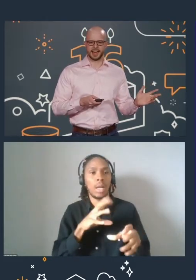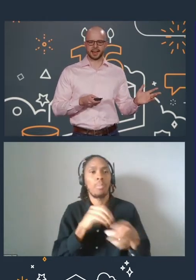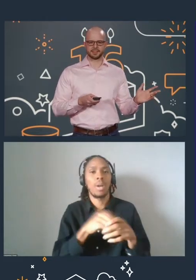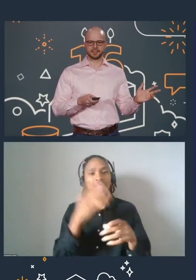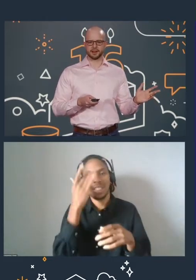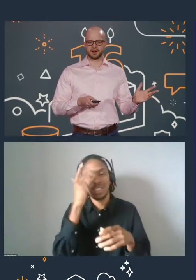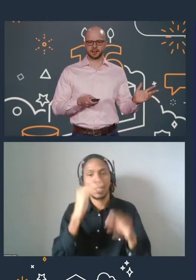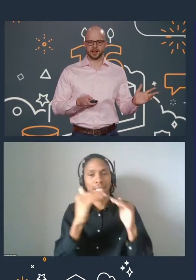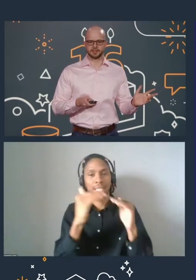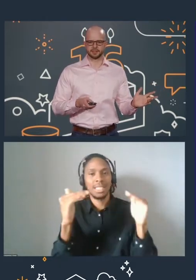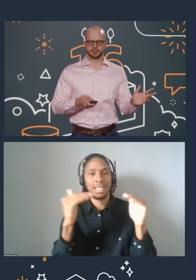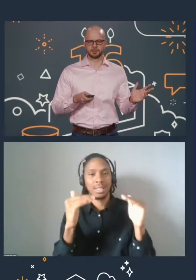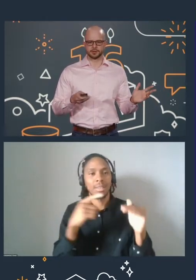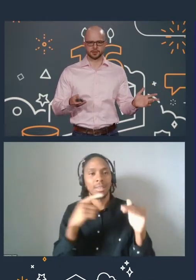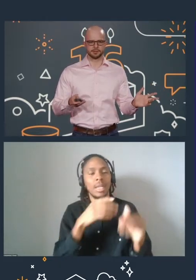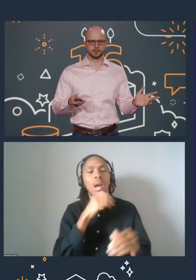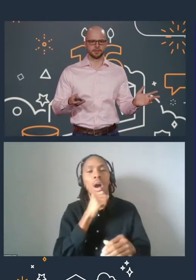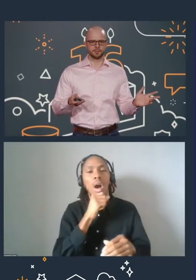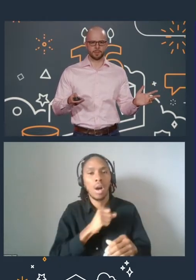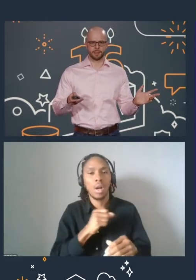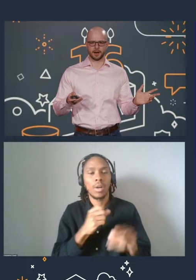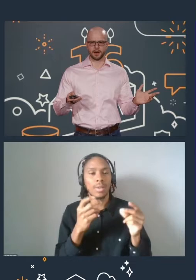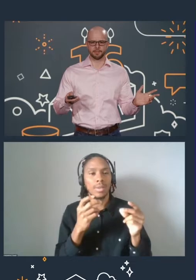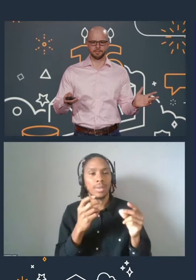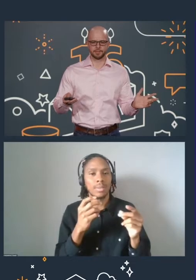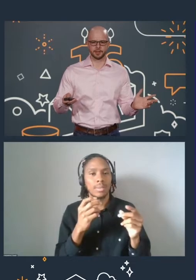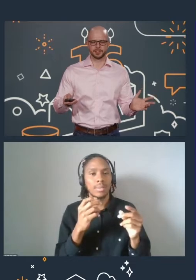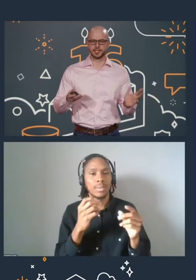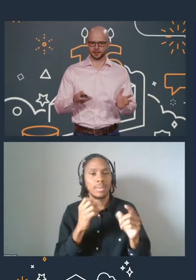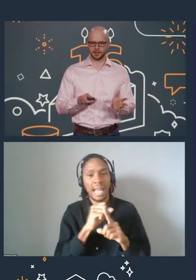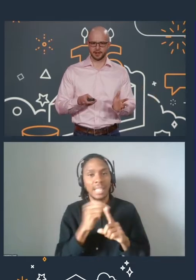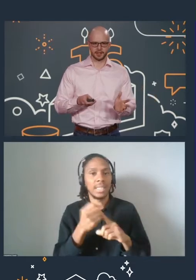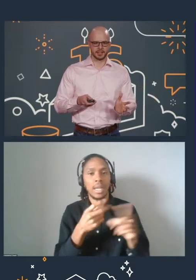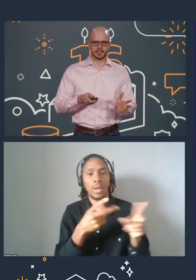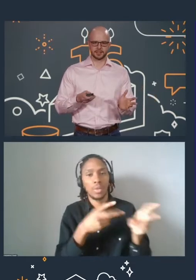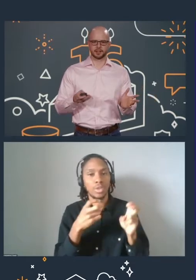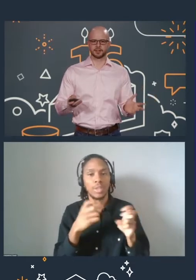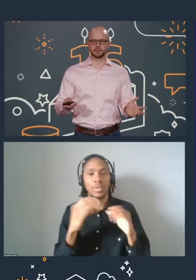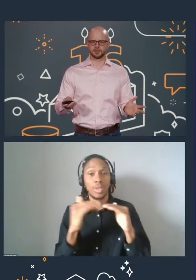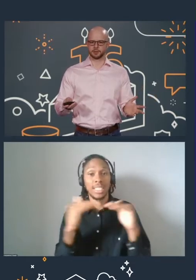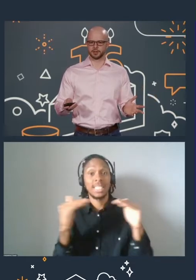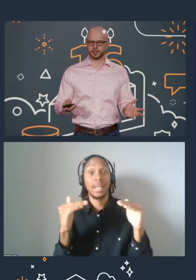as the Archive Instant Retrieval tier, giving customers the ability